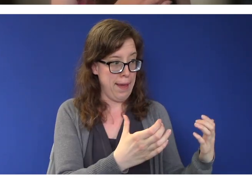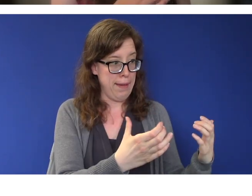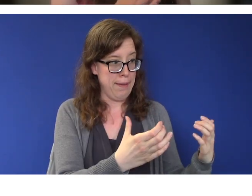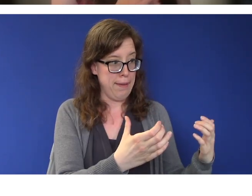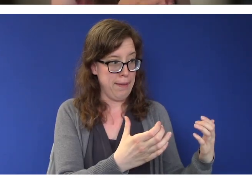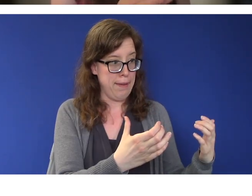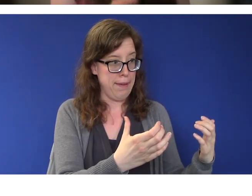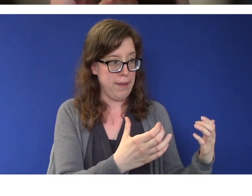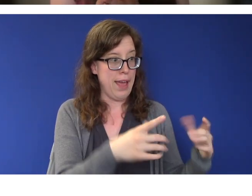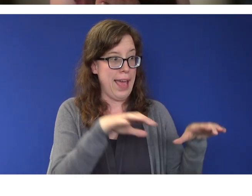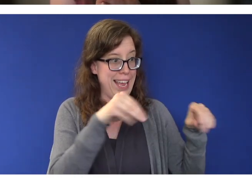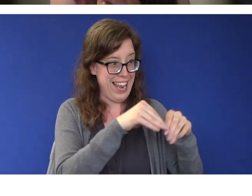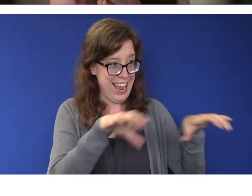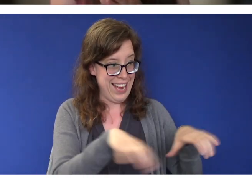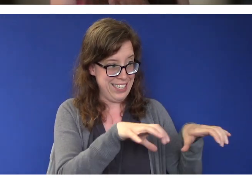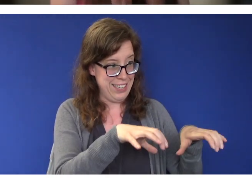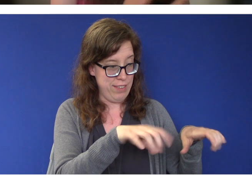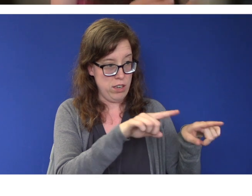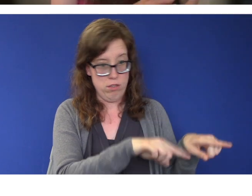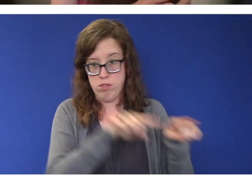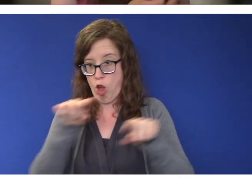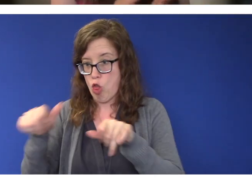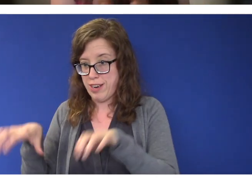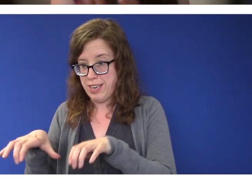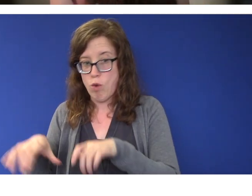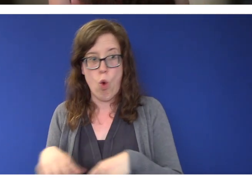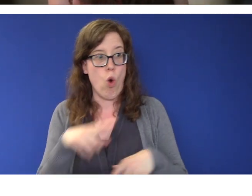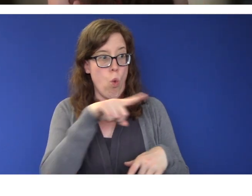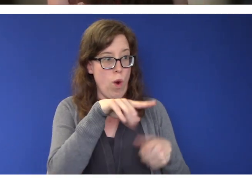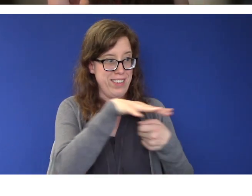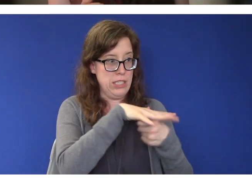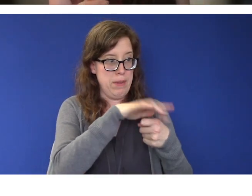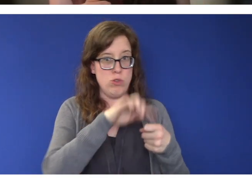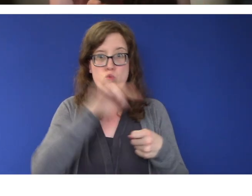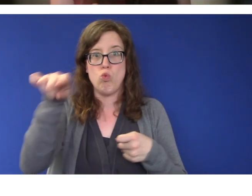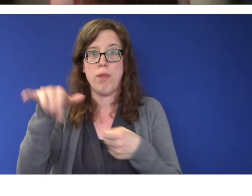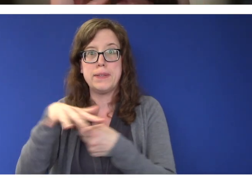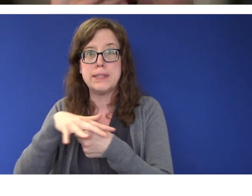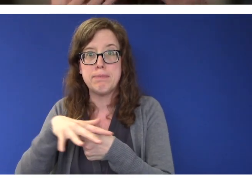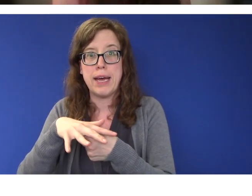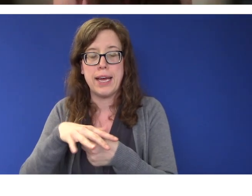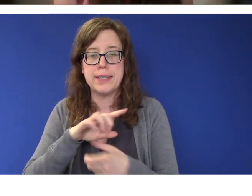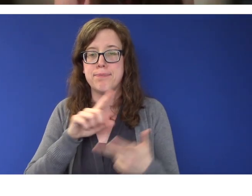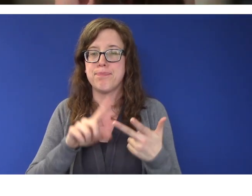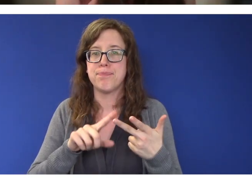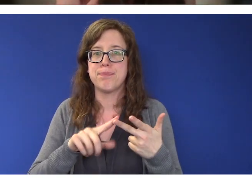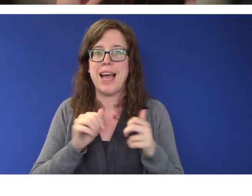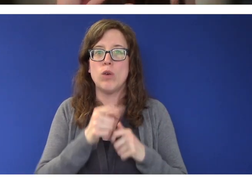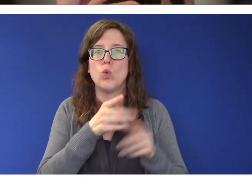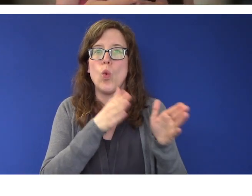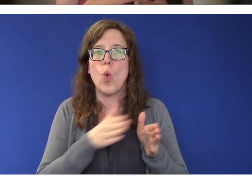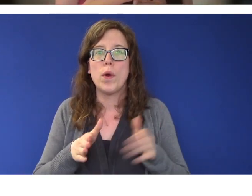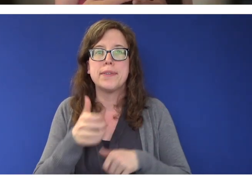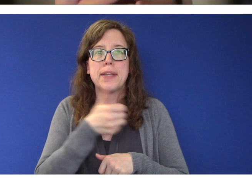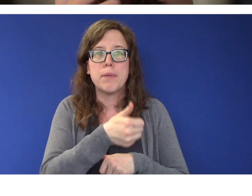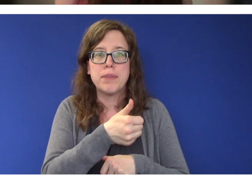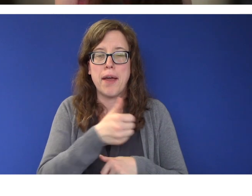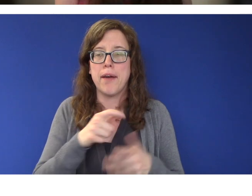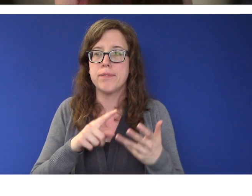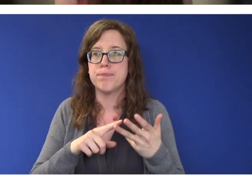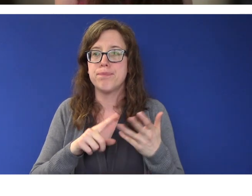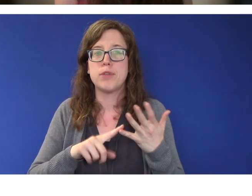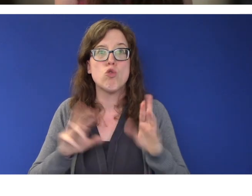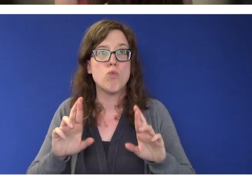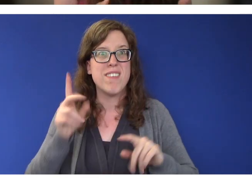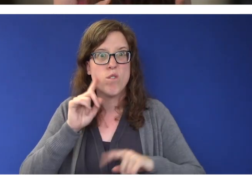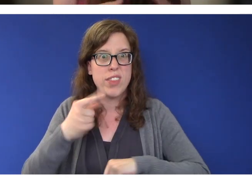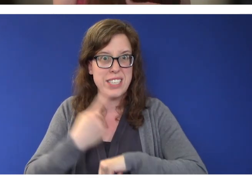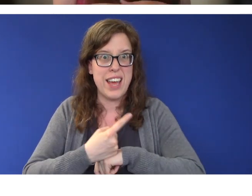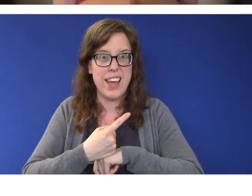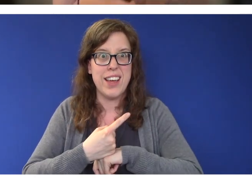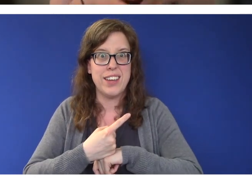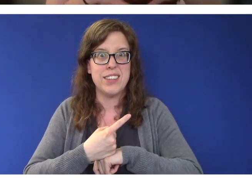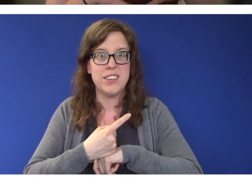to another, or one space to another space, just organizing themselves, getting ready for the day,